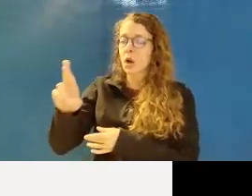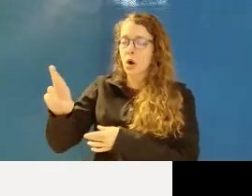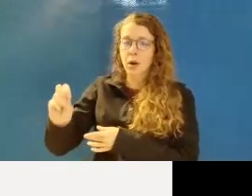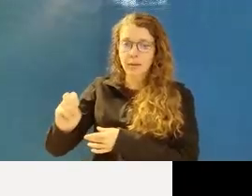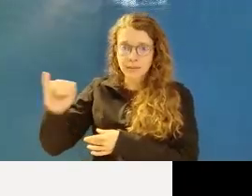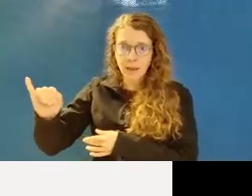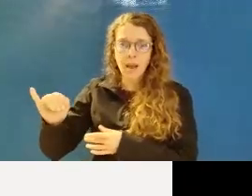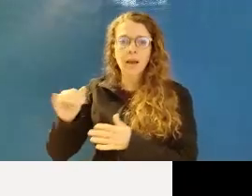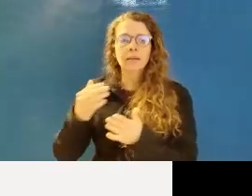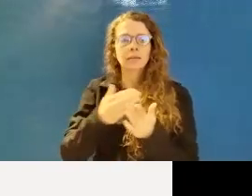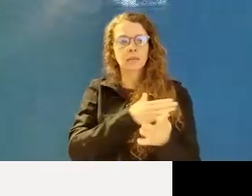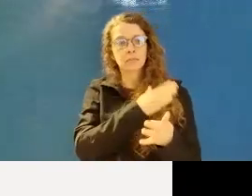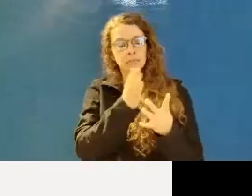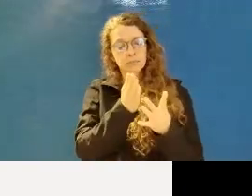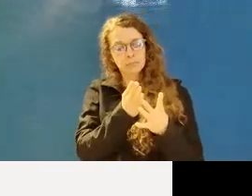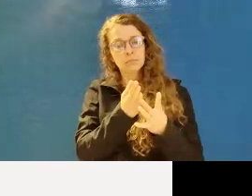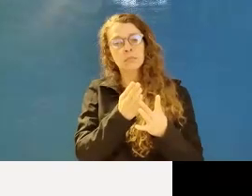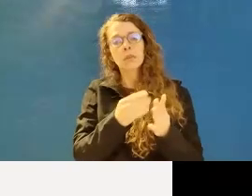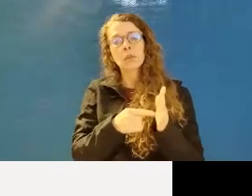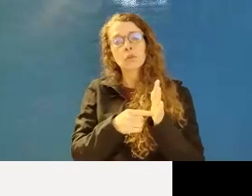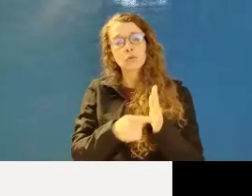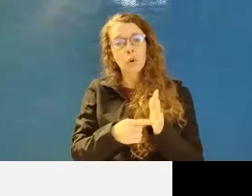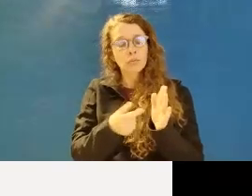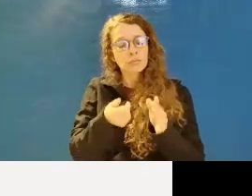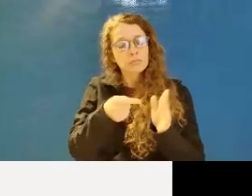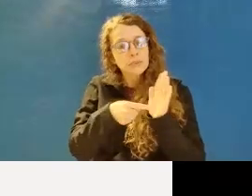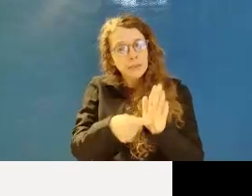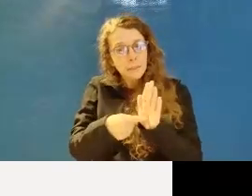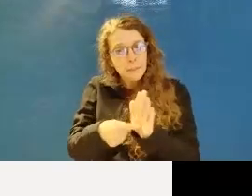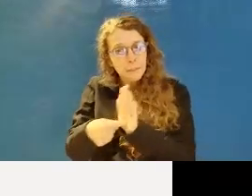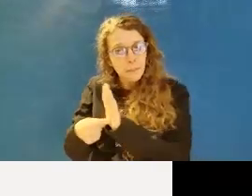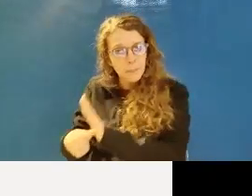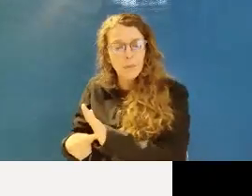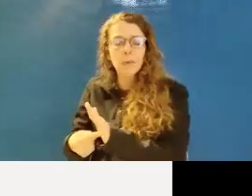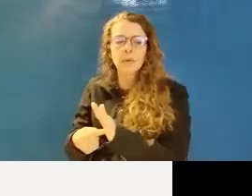We also shared with you some examples about